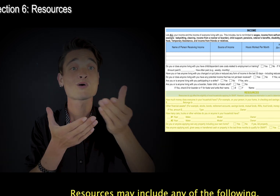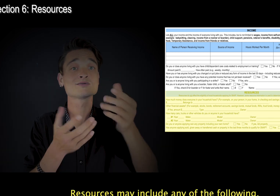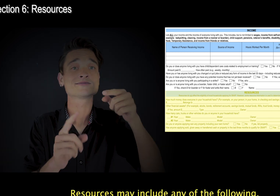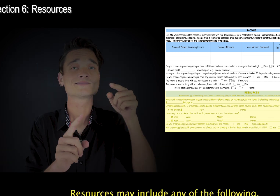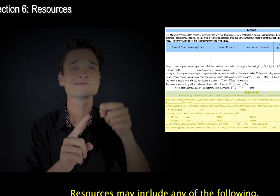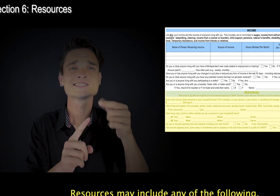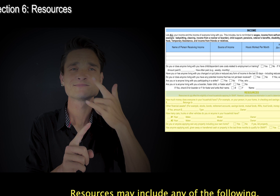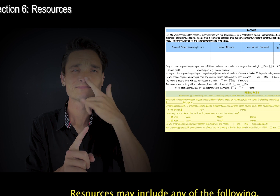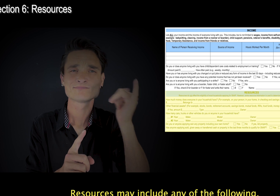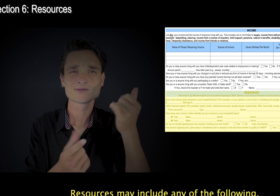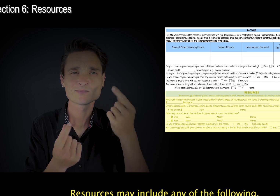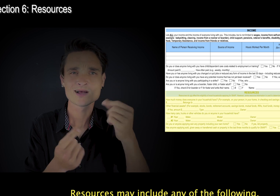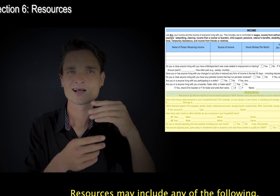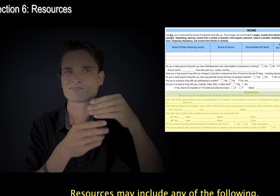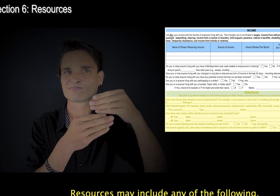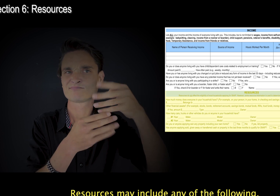Resources may include any of the following,